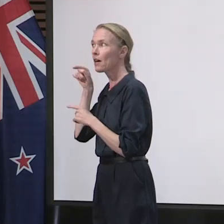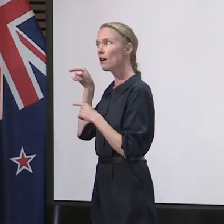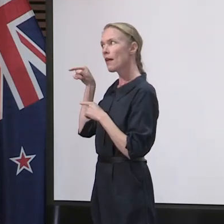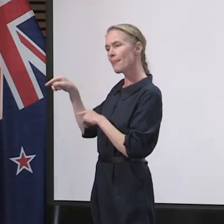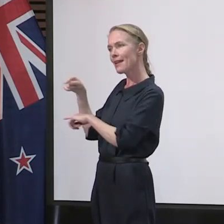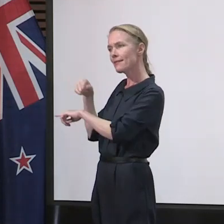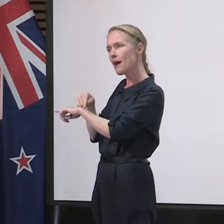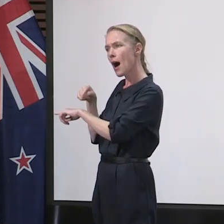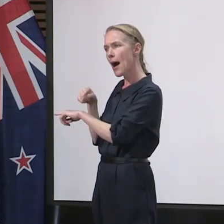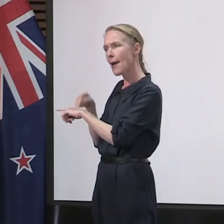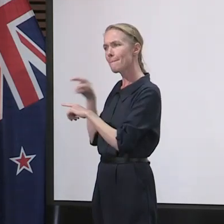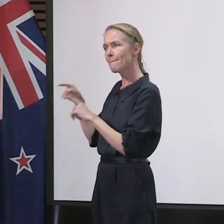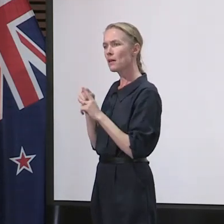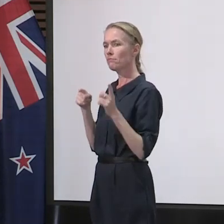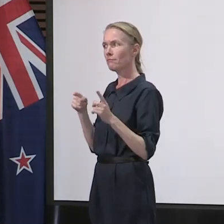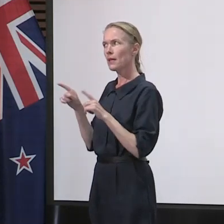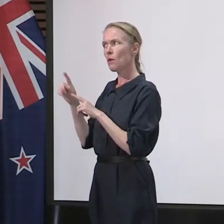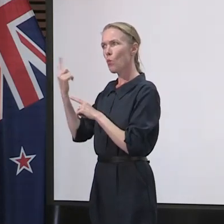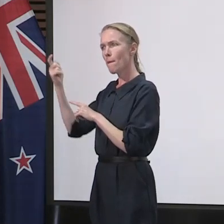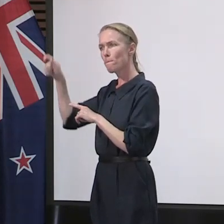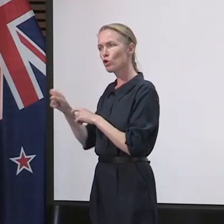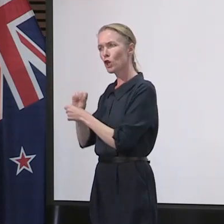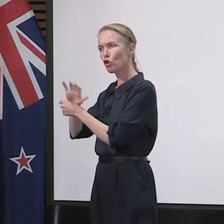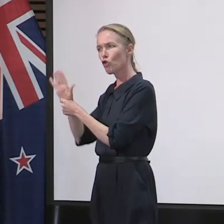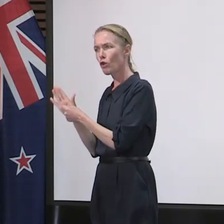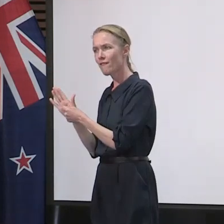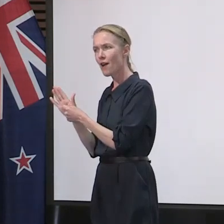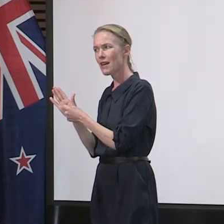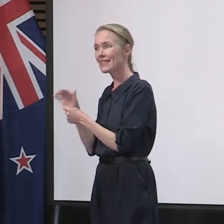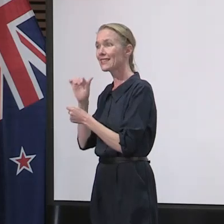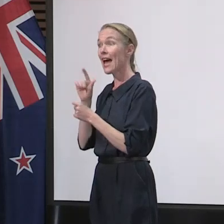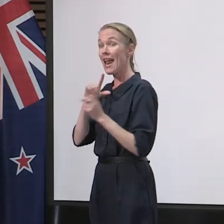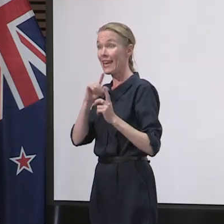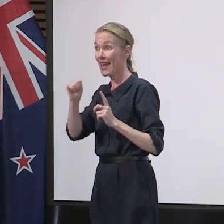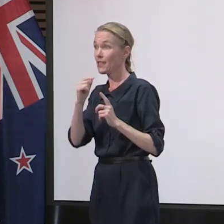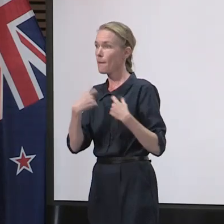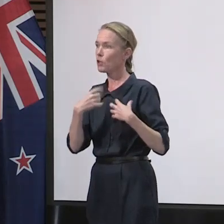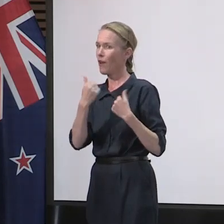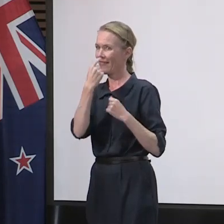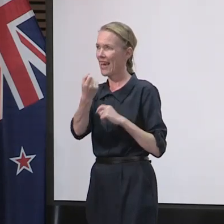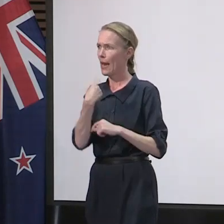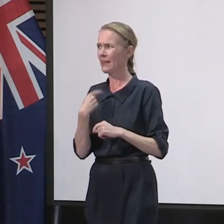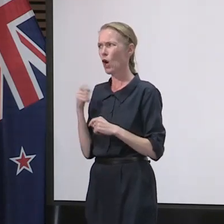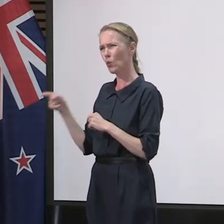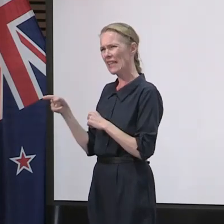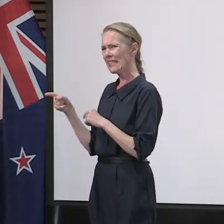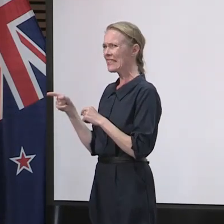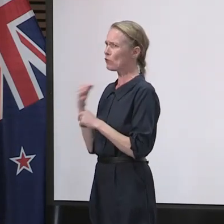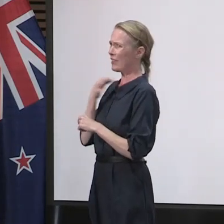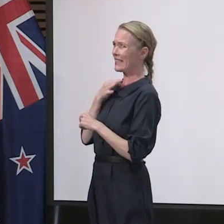may be have in a particular business at a point in time